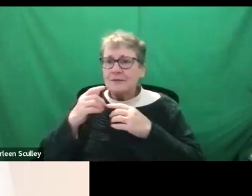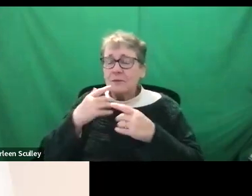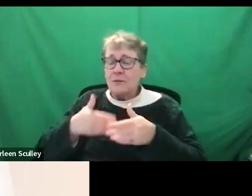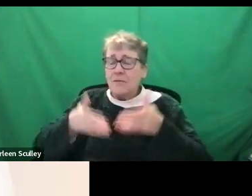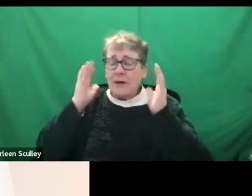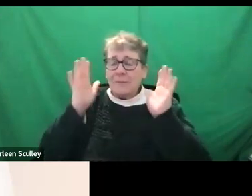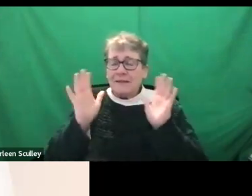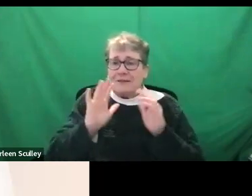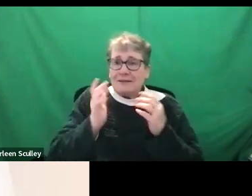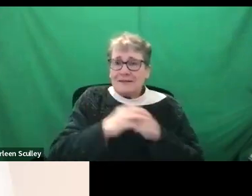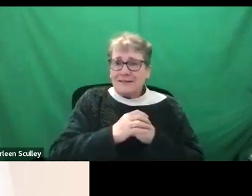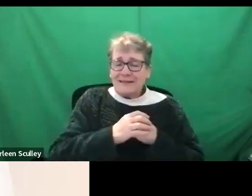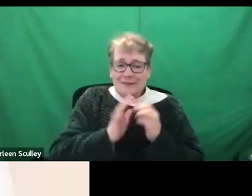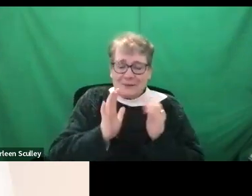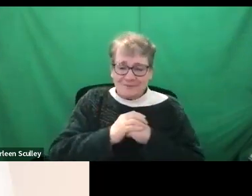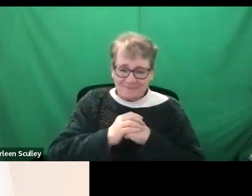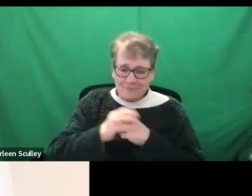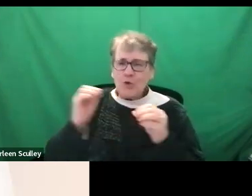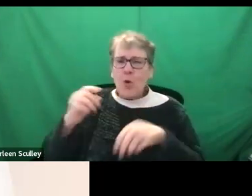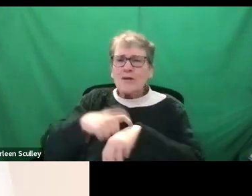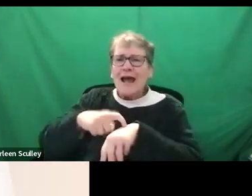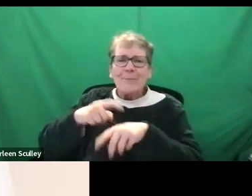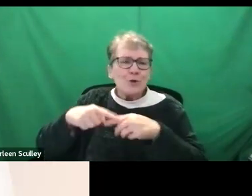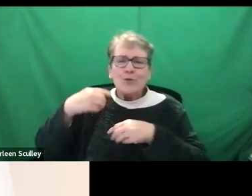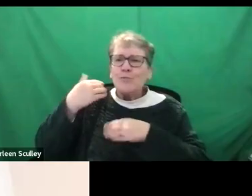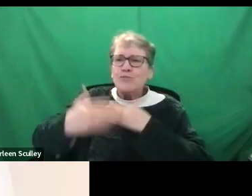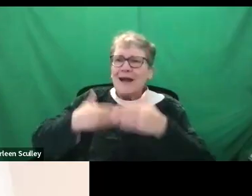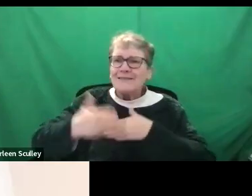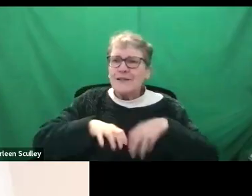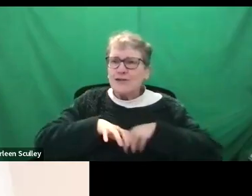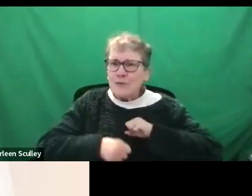to give the child a cochlear implant. It is beyond overwhelming.